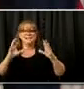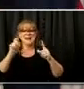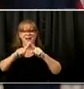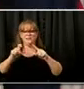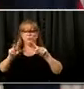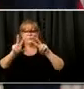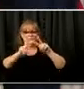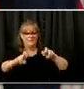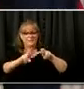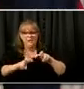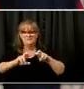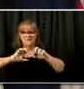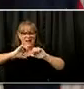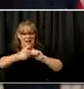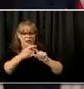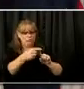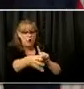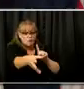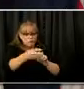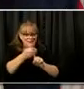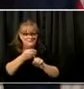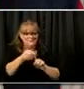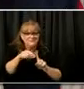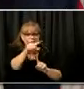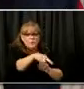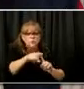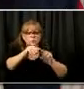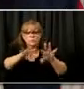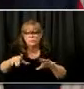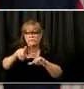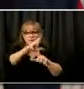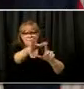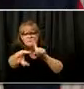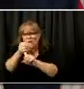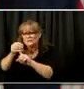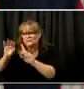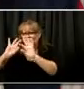but they've also had to multitask by simultaneously developing lesson plans that